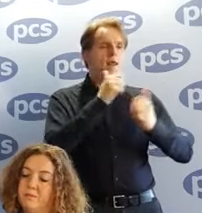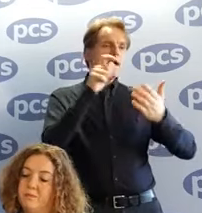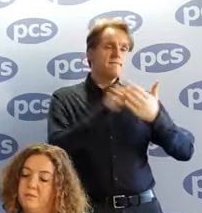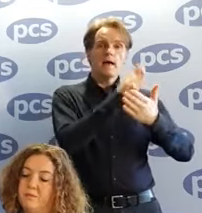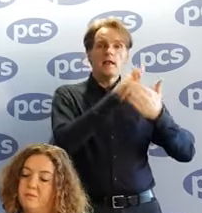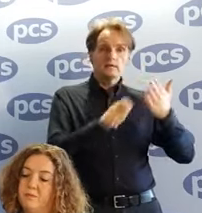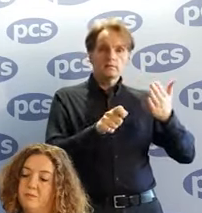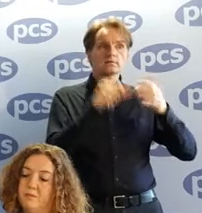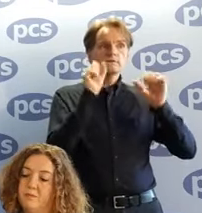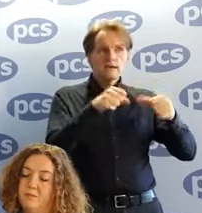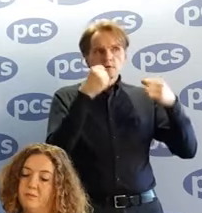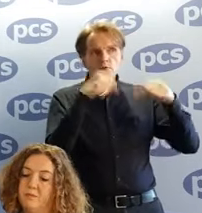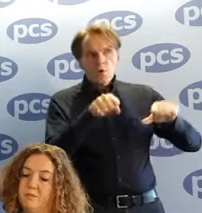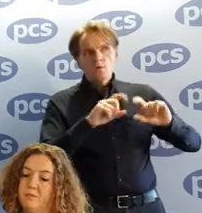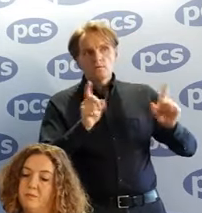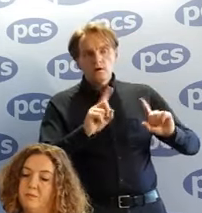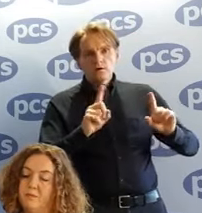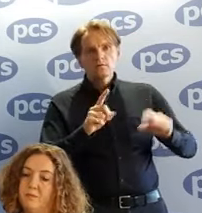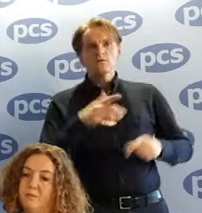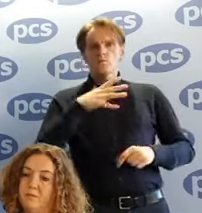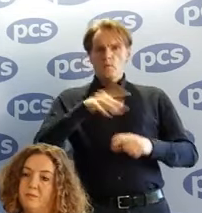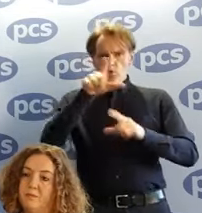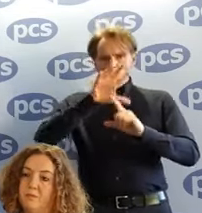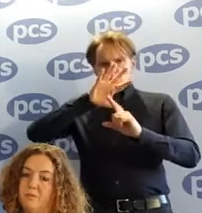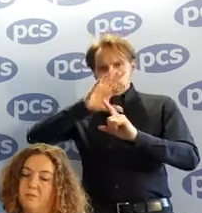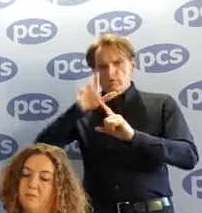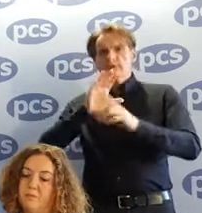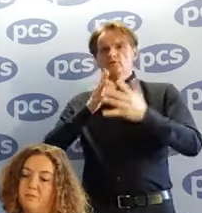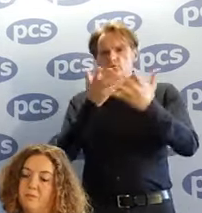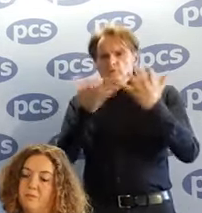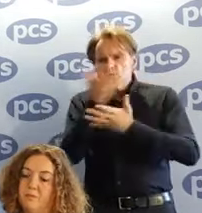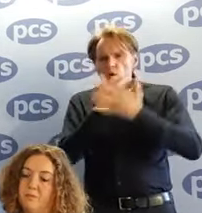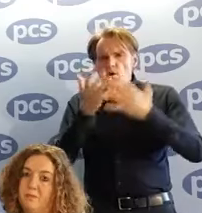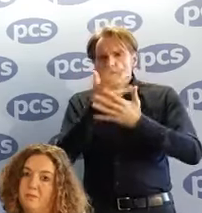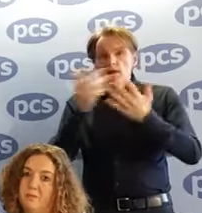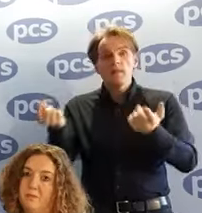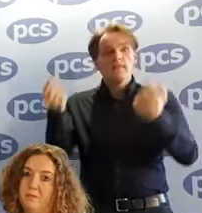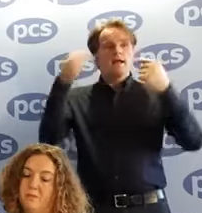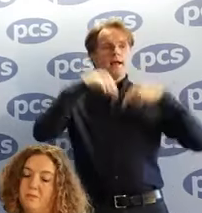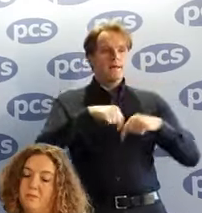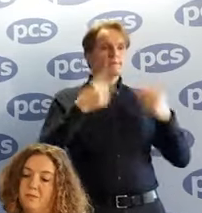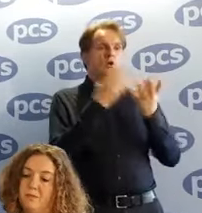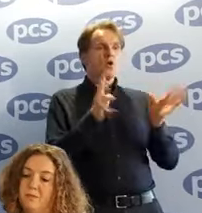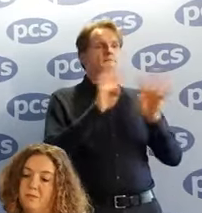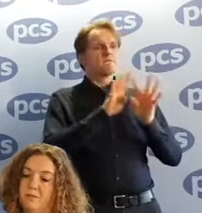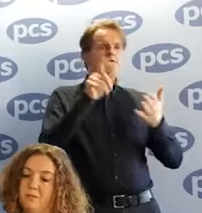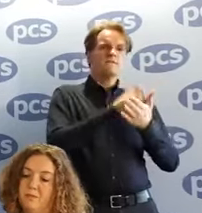people to talk in their branches to come to conference and vote, we hope they'll vote for that and then we will really hit the ground